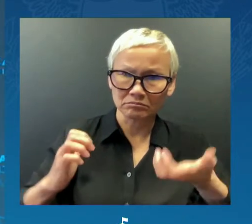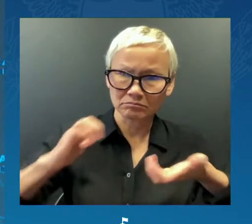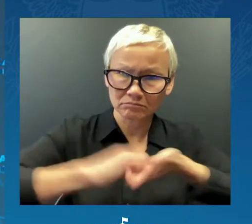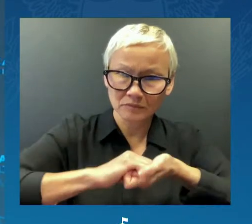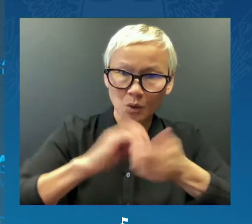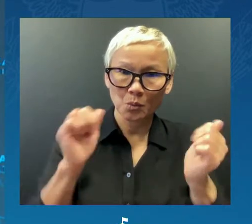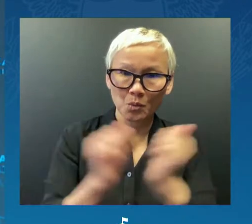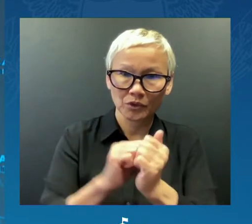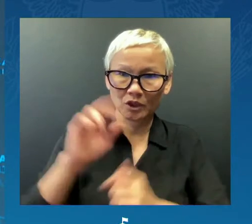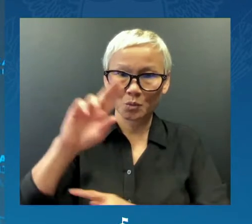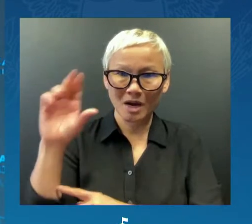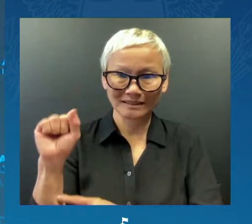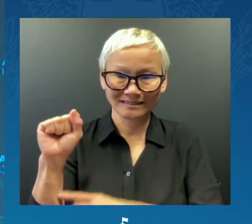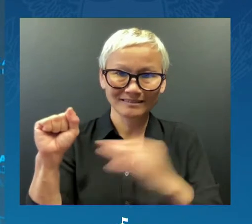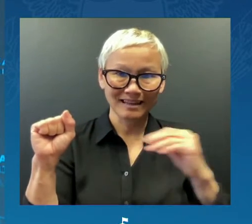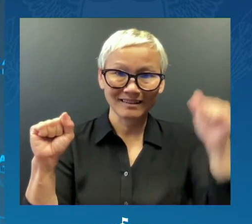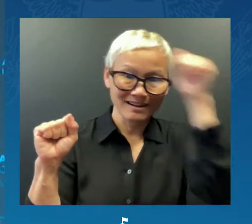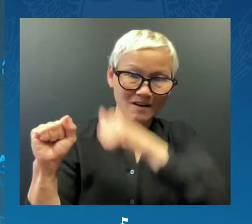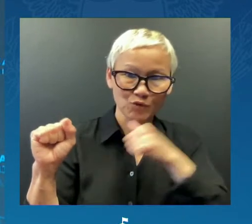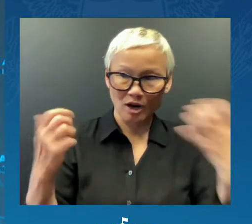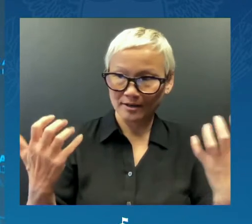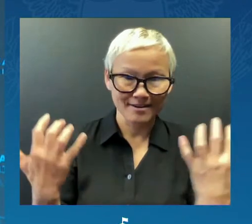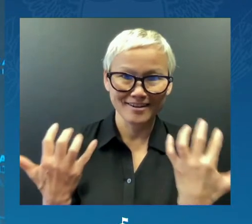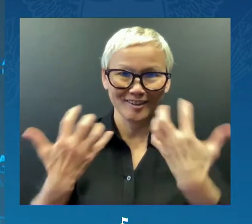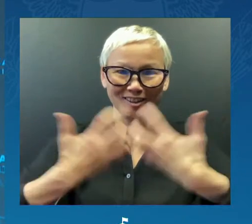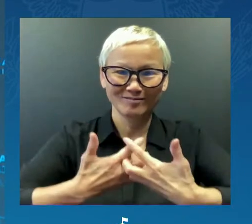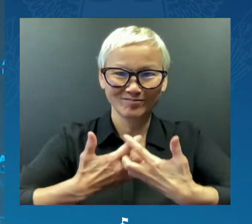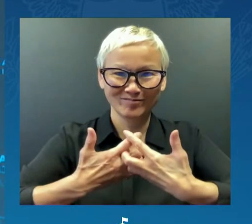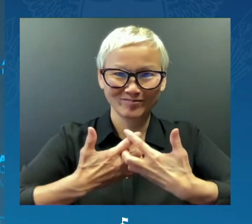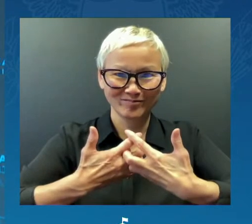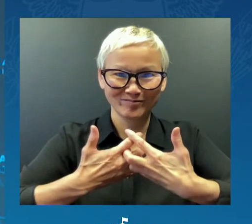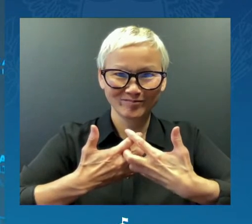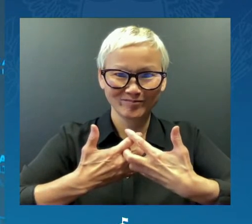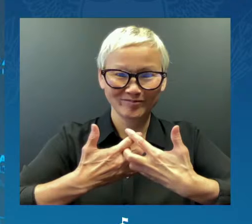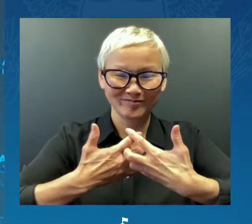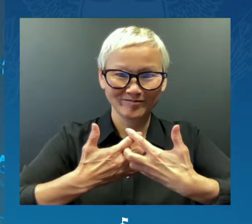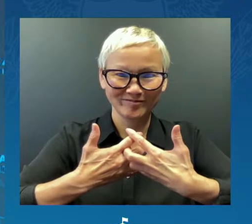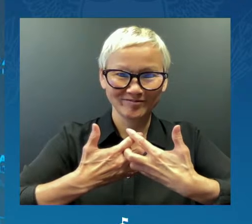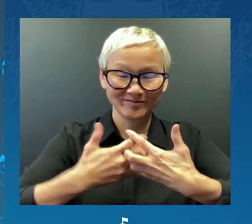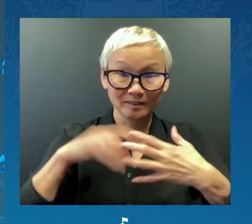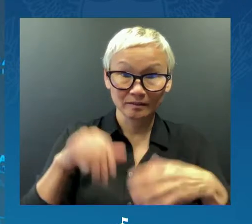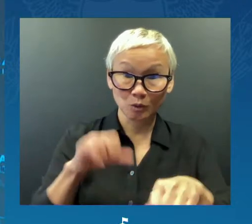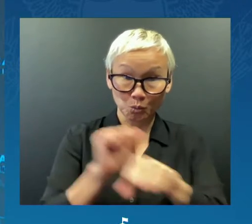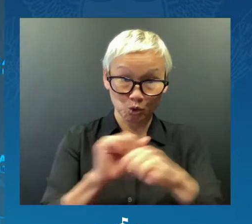By working together, we can unlock growth and opportunity